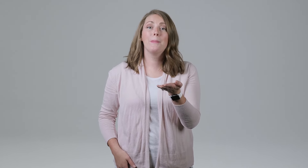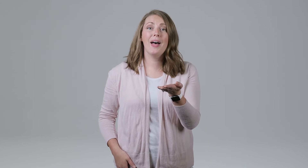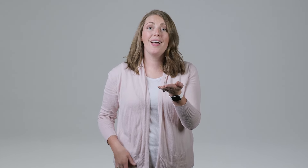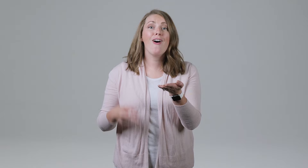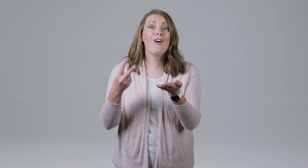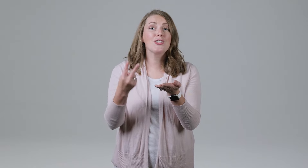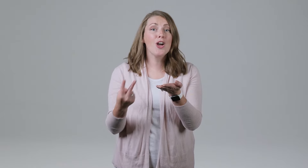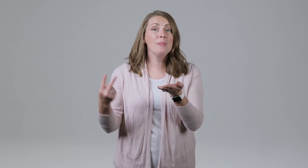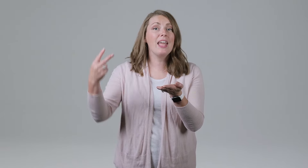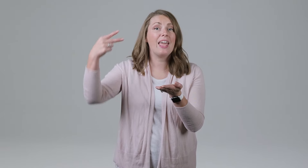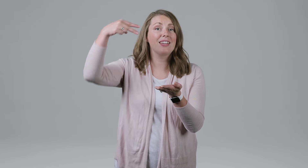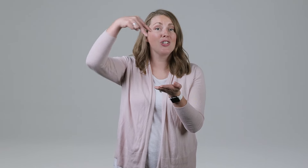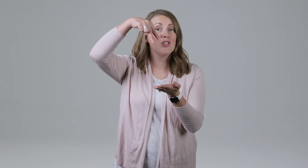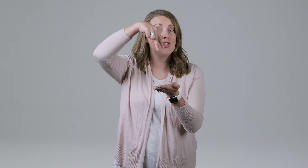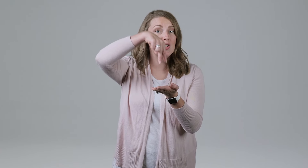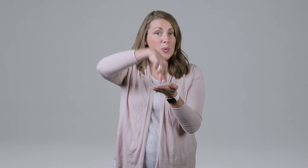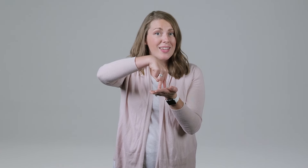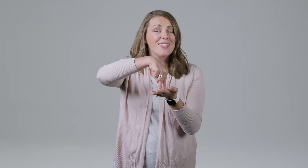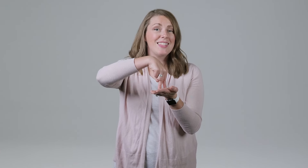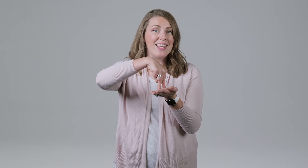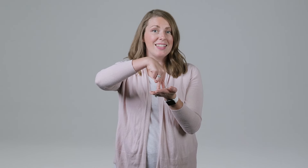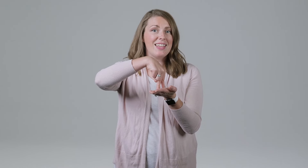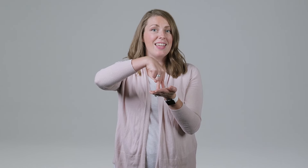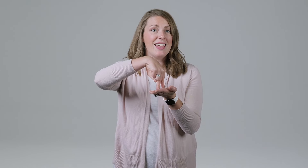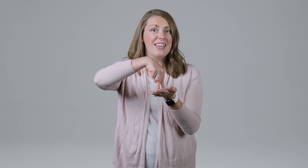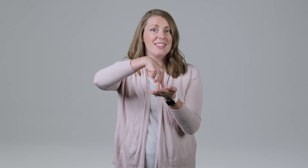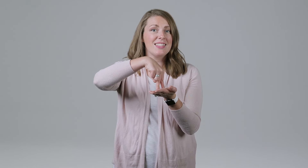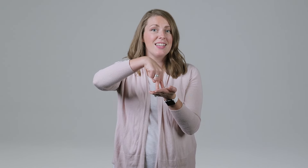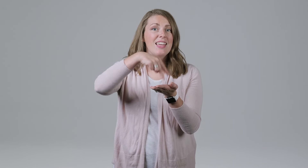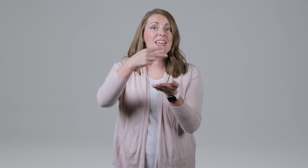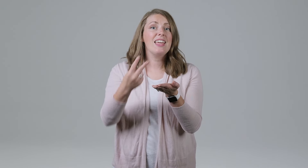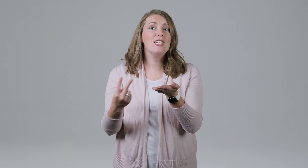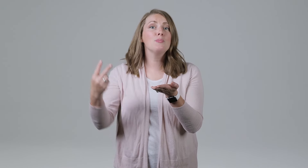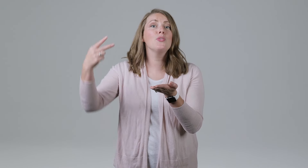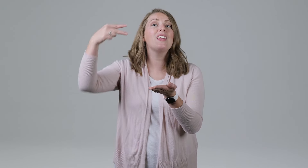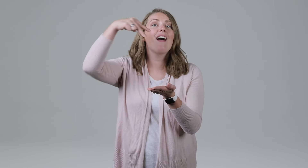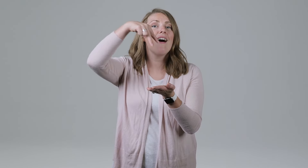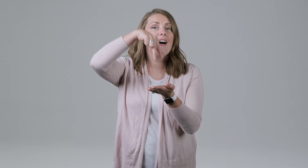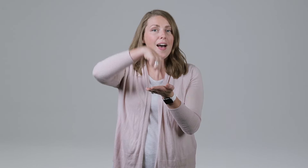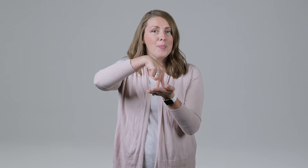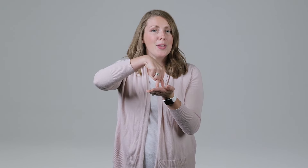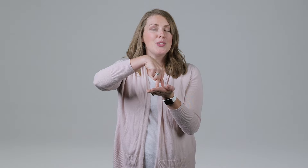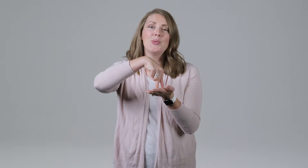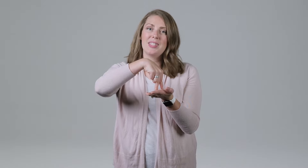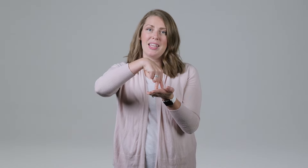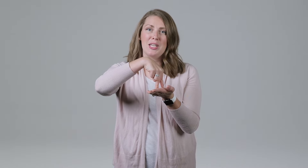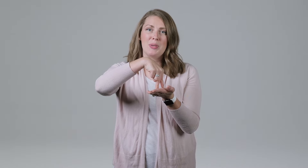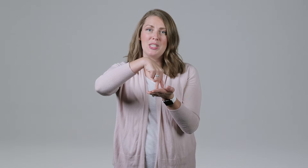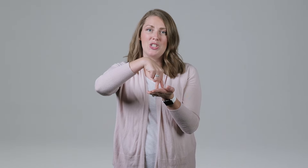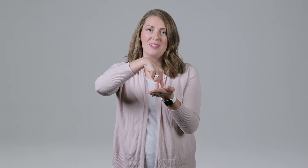but our dominant hand doing the standing is. It is moving up to a standing position.